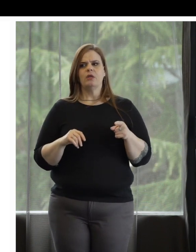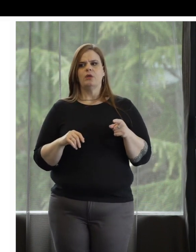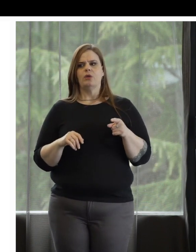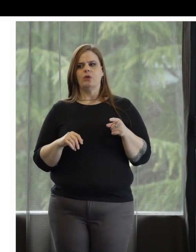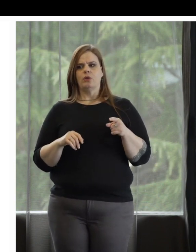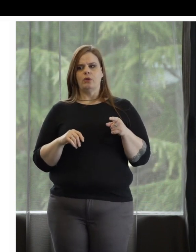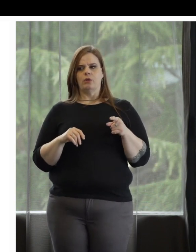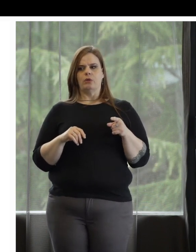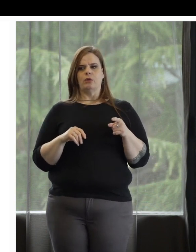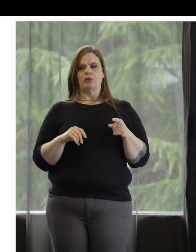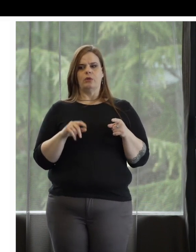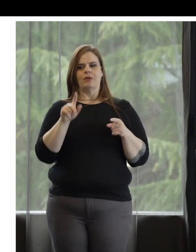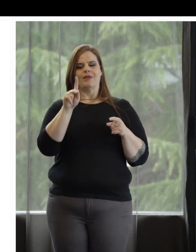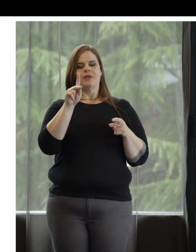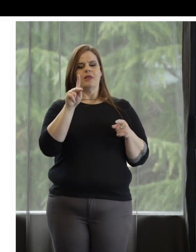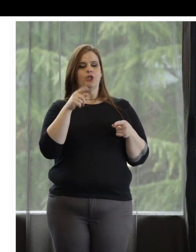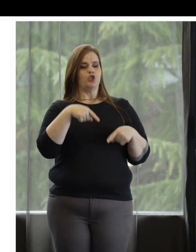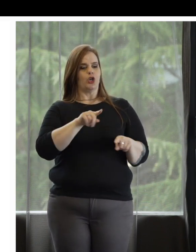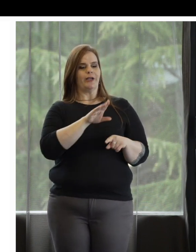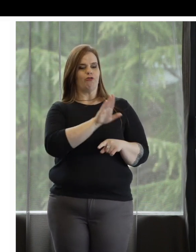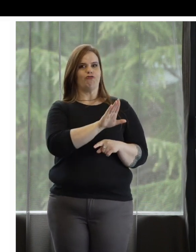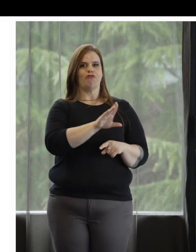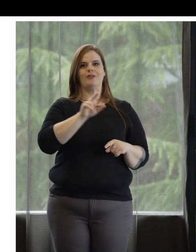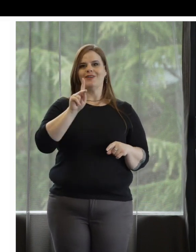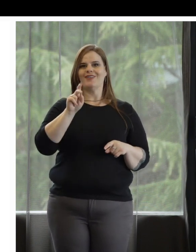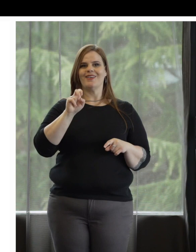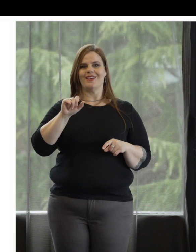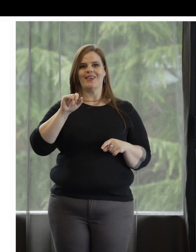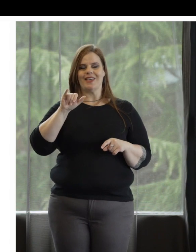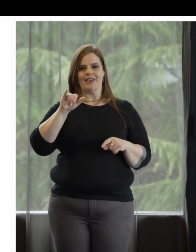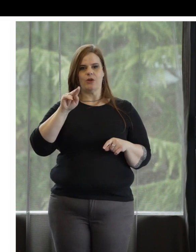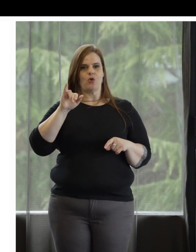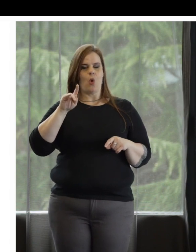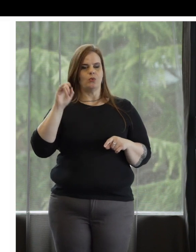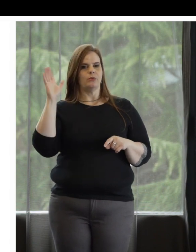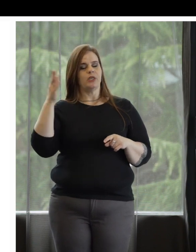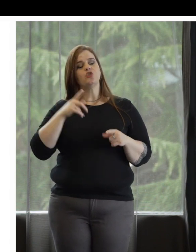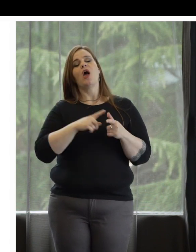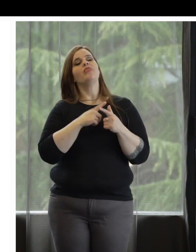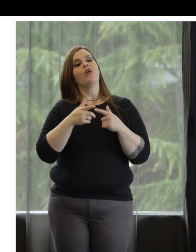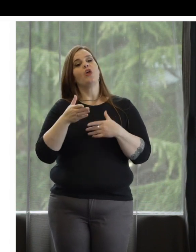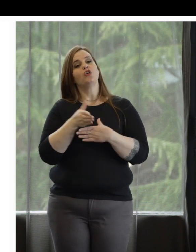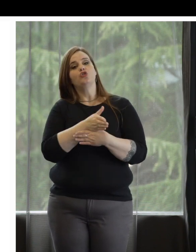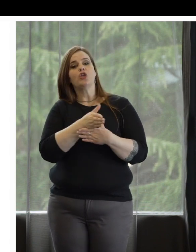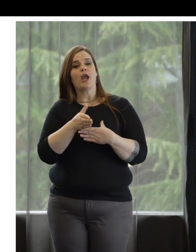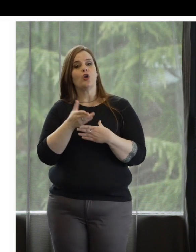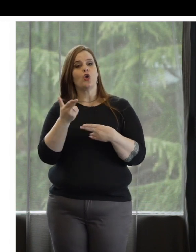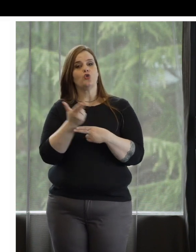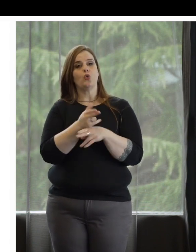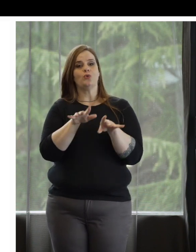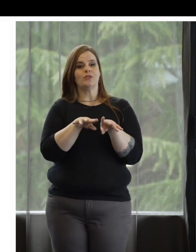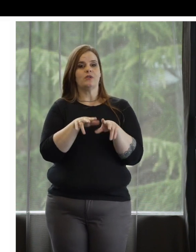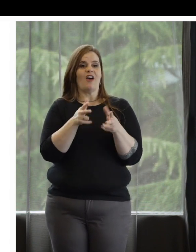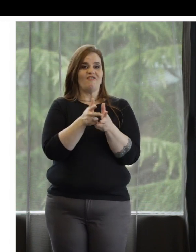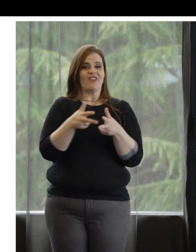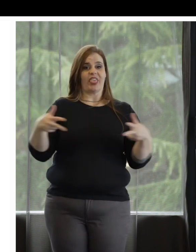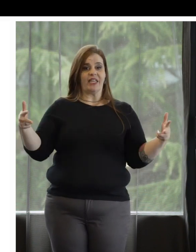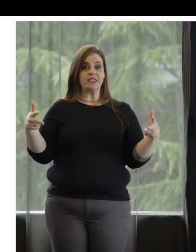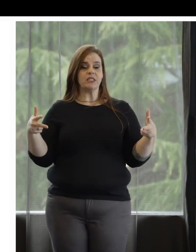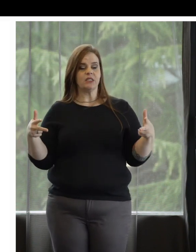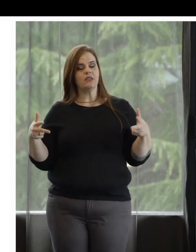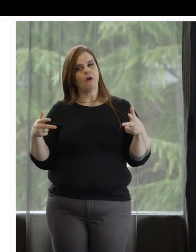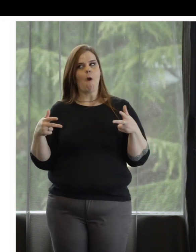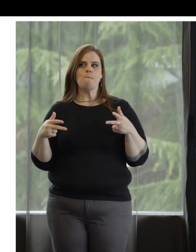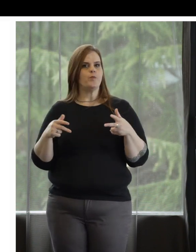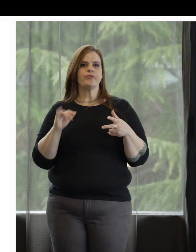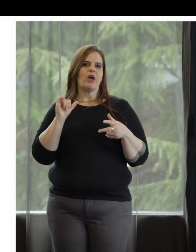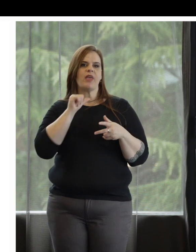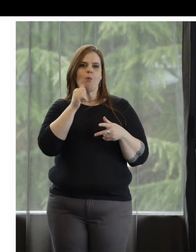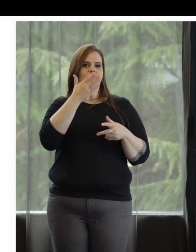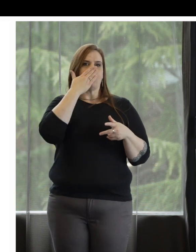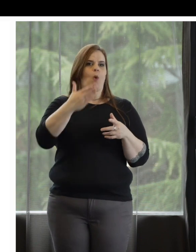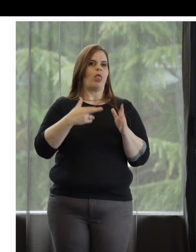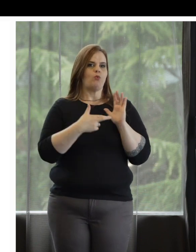speech. The shared use fleets that wasn't really very